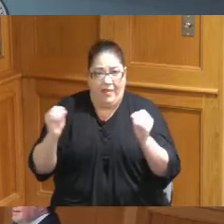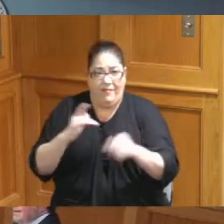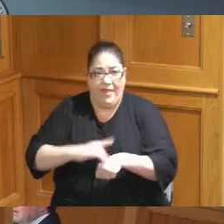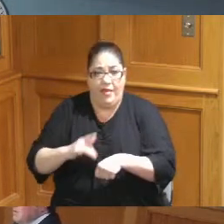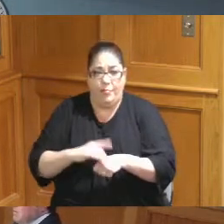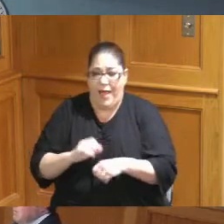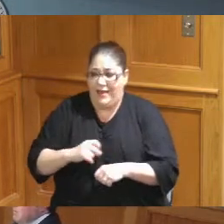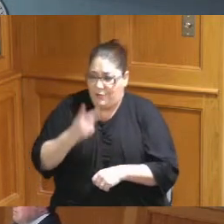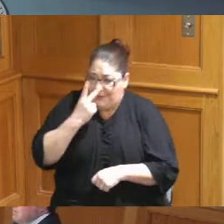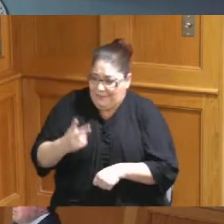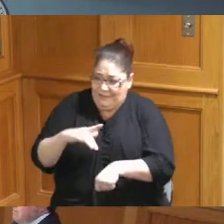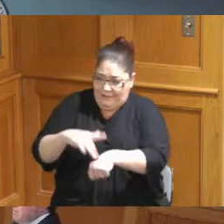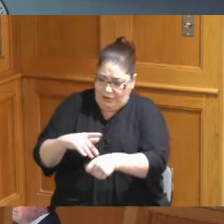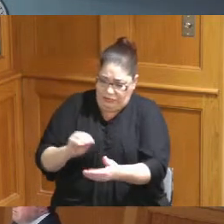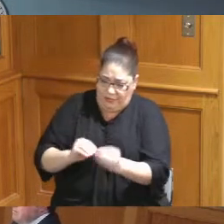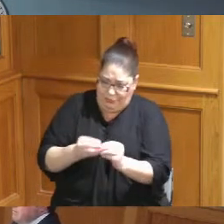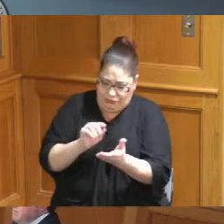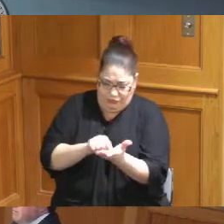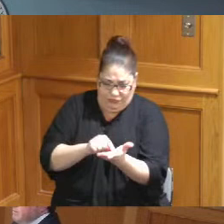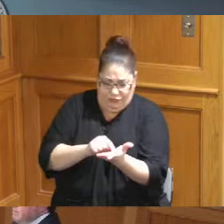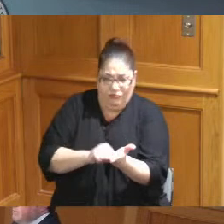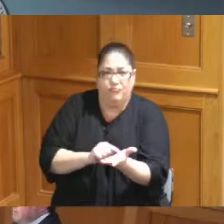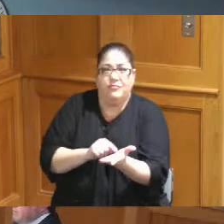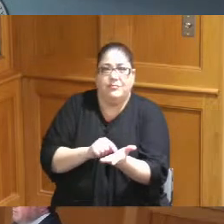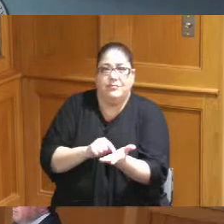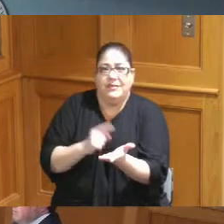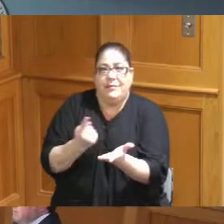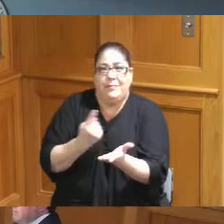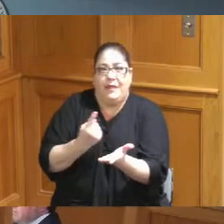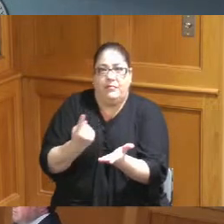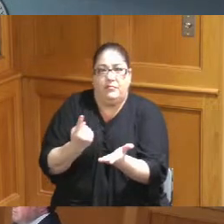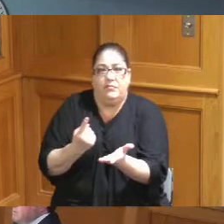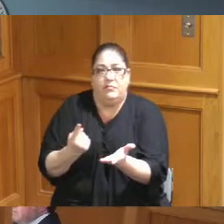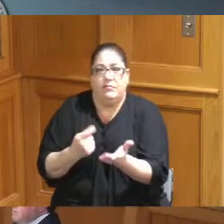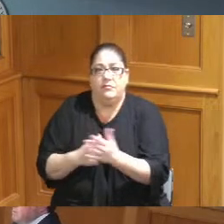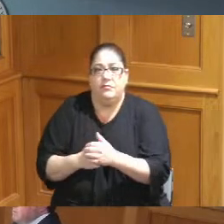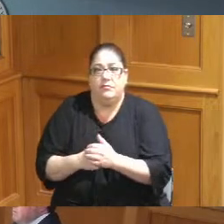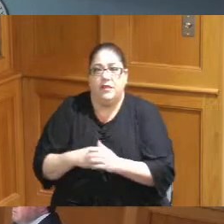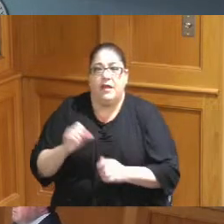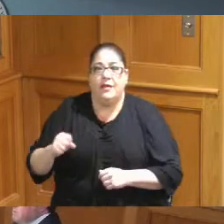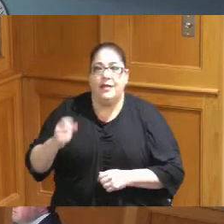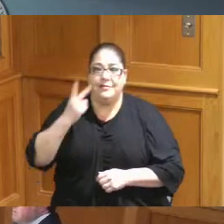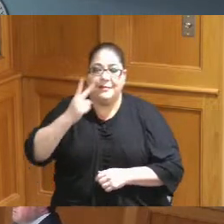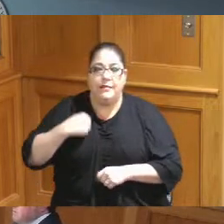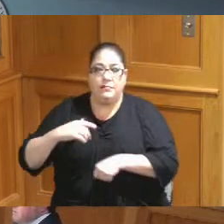I can see and touch and we need to have something that I could see and touch I guess is what I'm